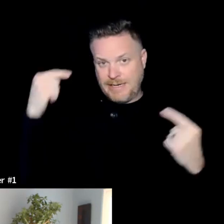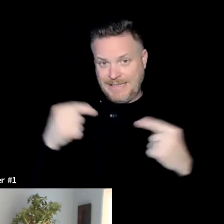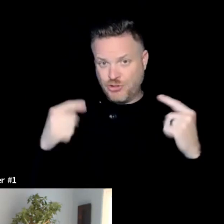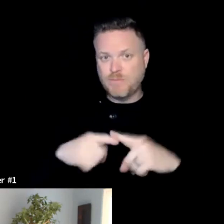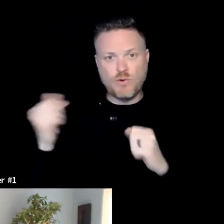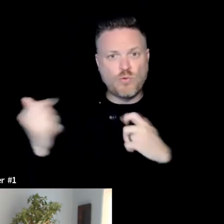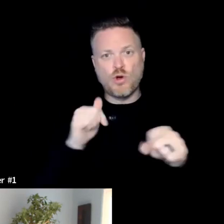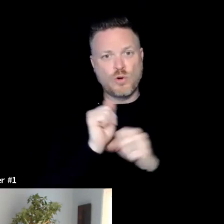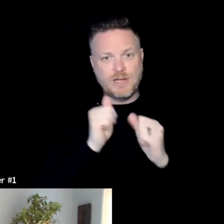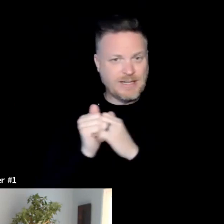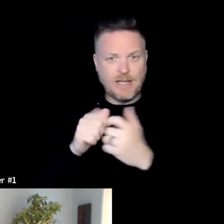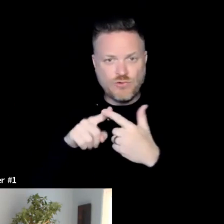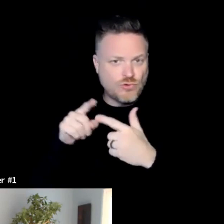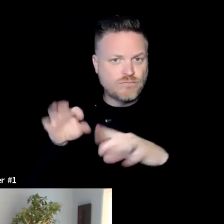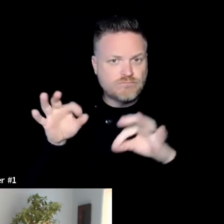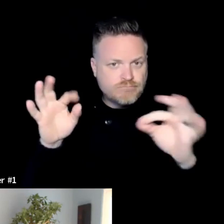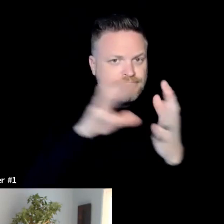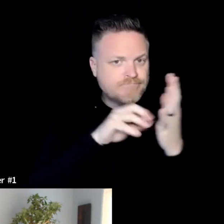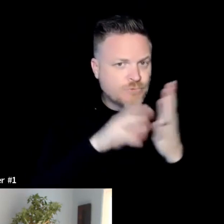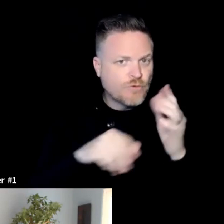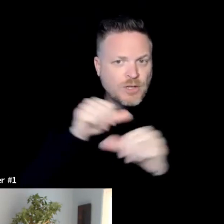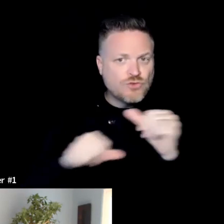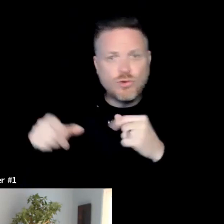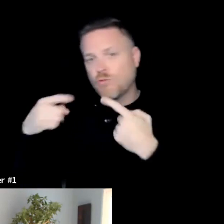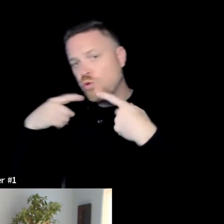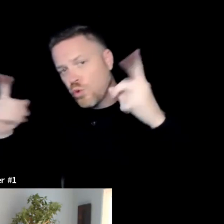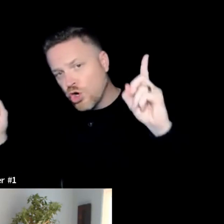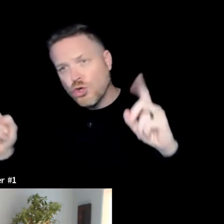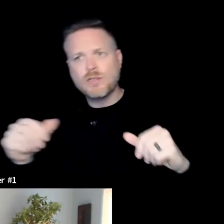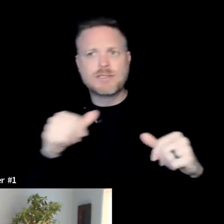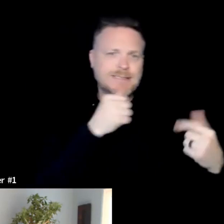to learn from each other on what works and what doesn't work and what could we try to do better.